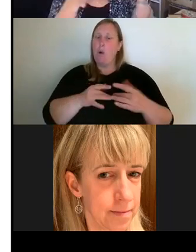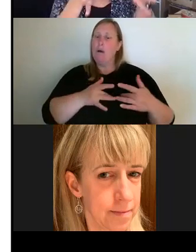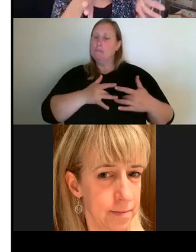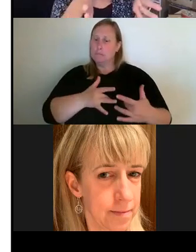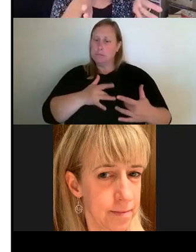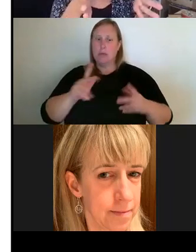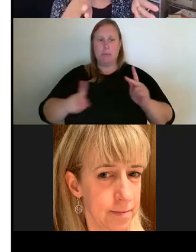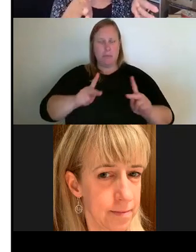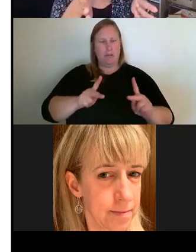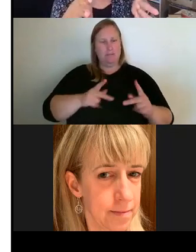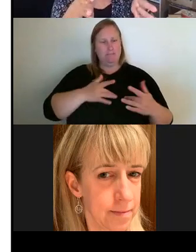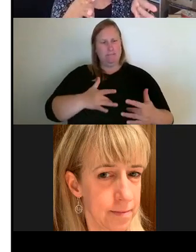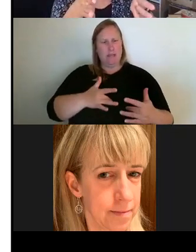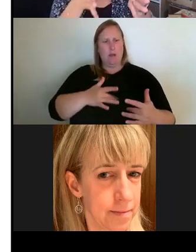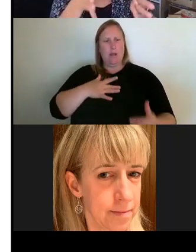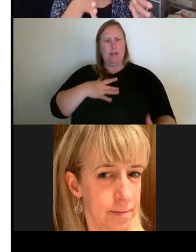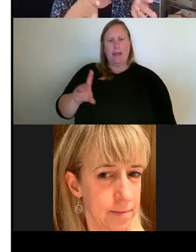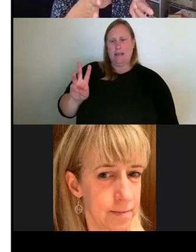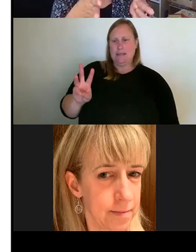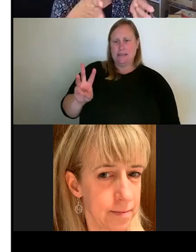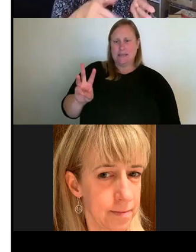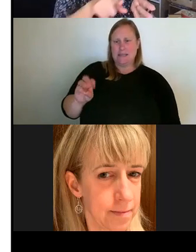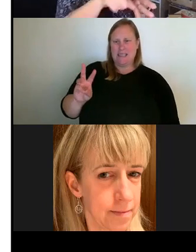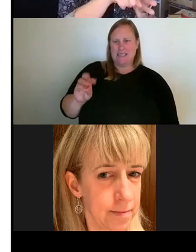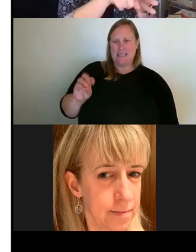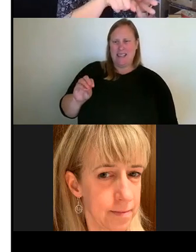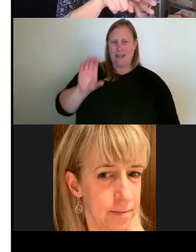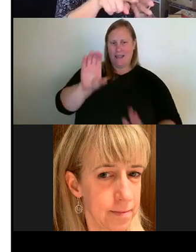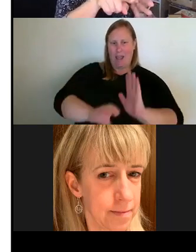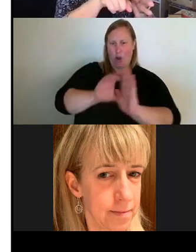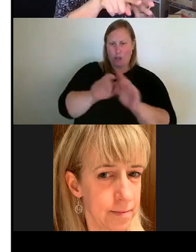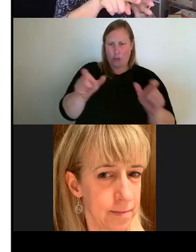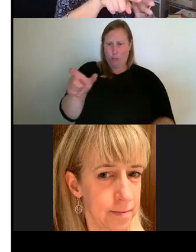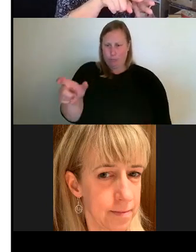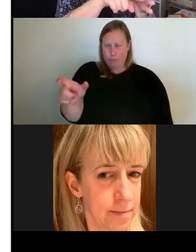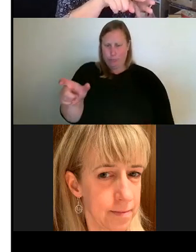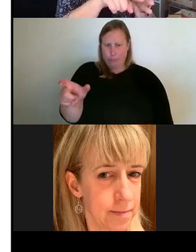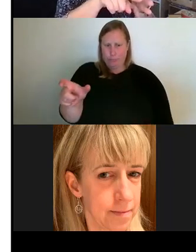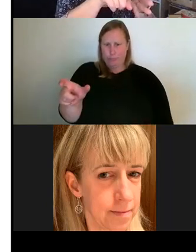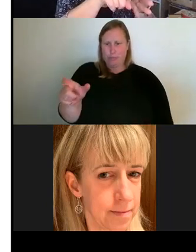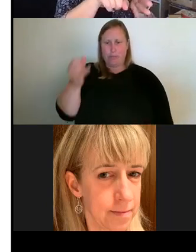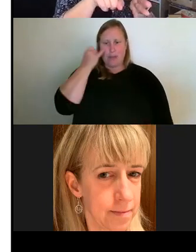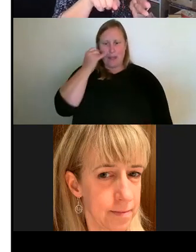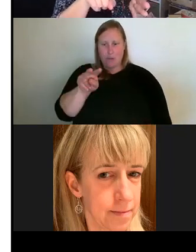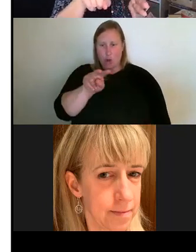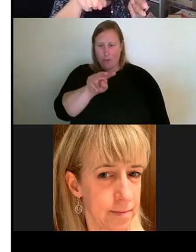60-character width because, as you are looking -- if your vision is poor, if you are